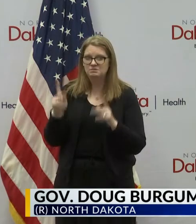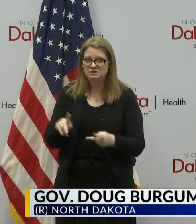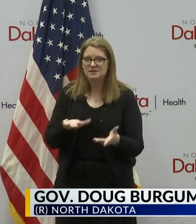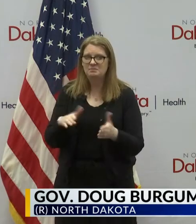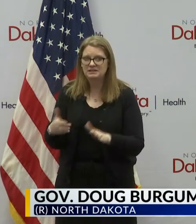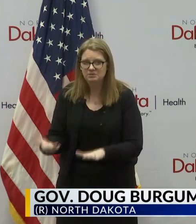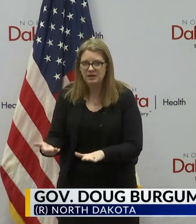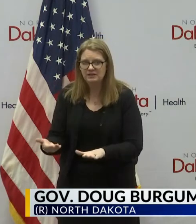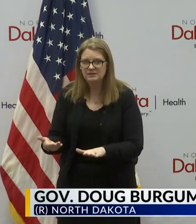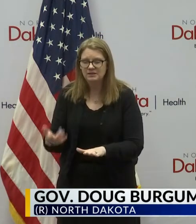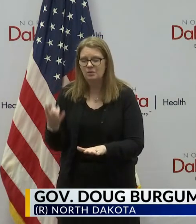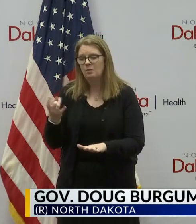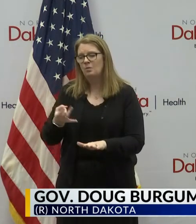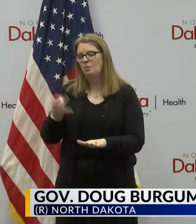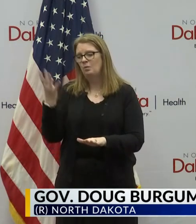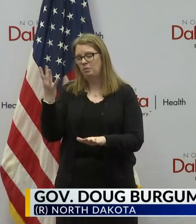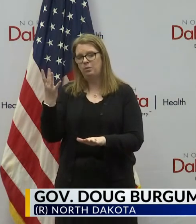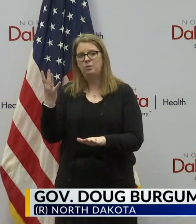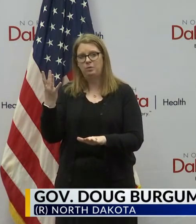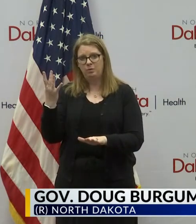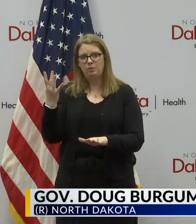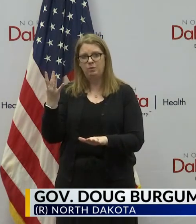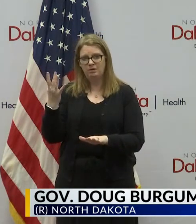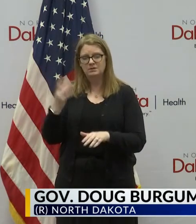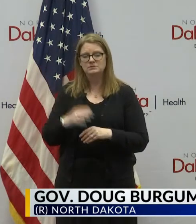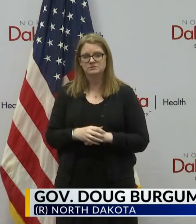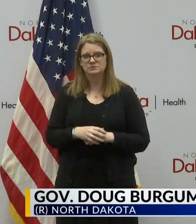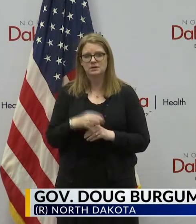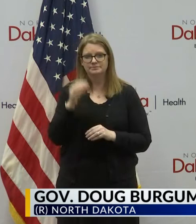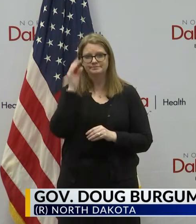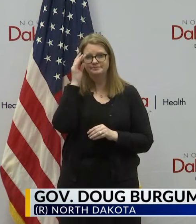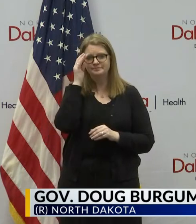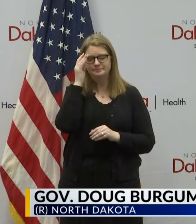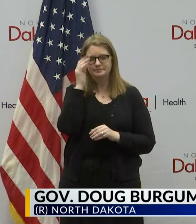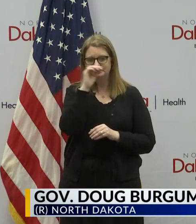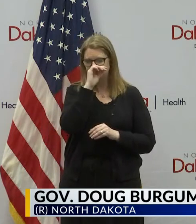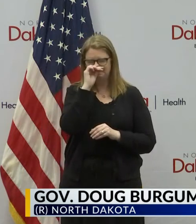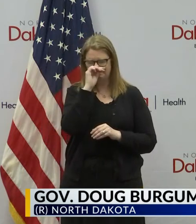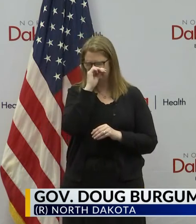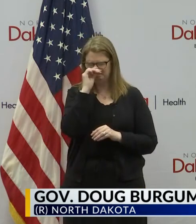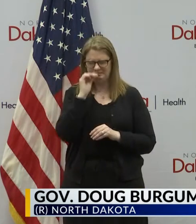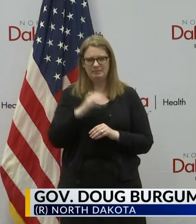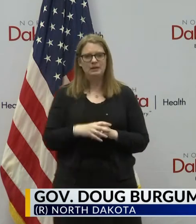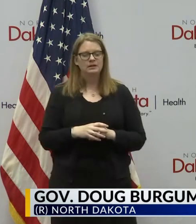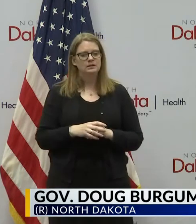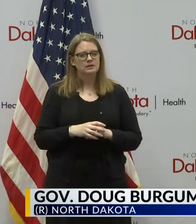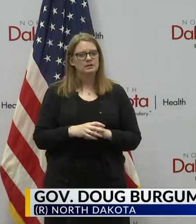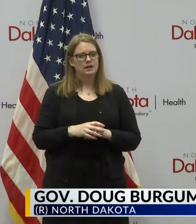PERSON SO FAR DURING THIS PANDEMIC THAT HAS PASSED AWAY